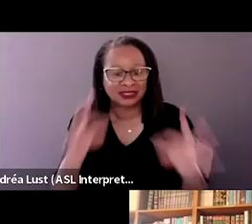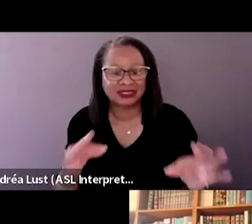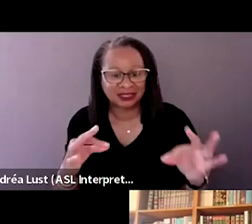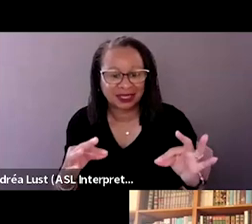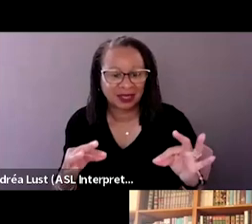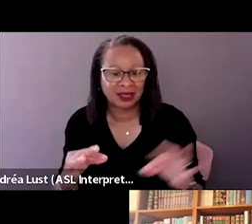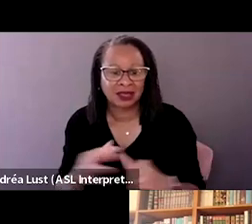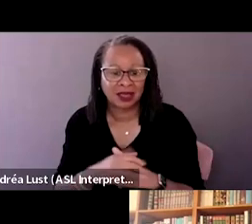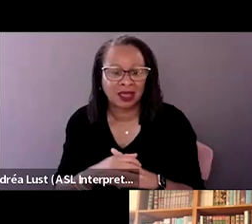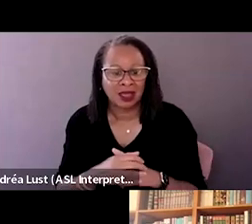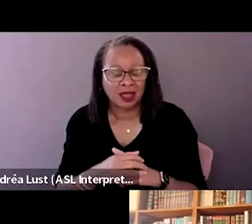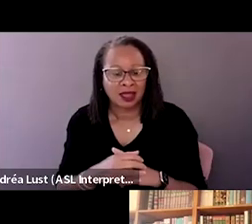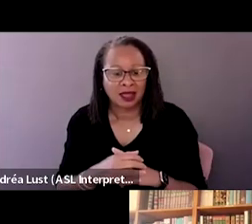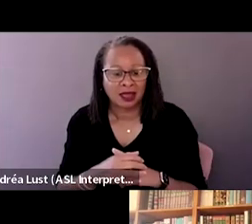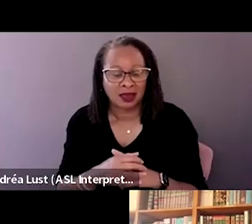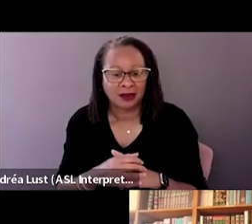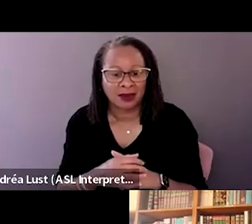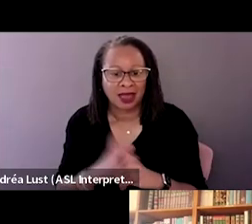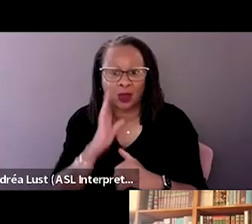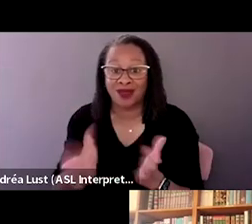Raoul Peck asked for screening to theatrical.